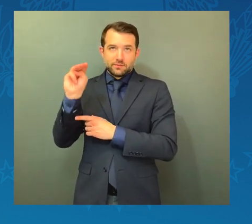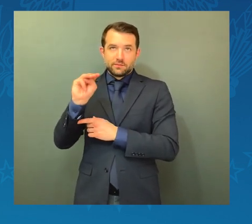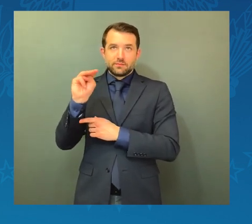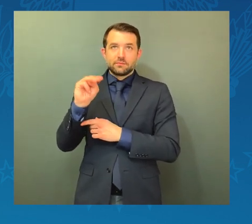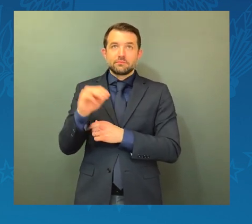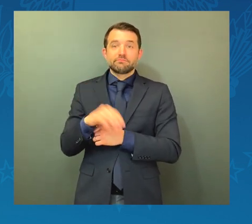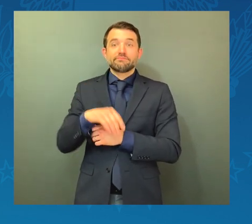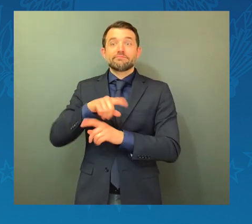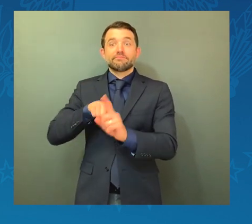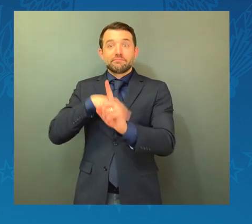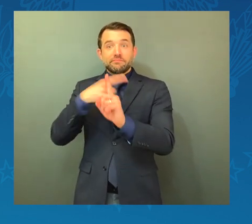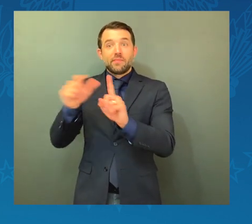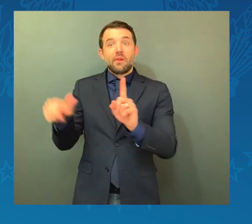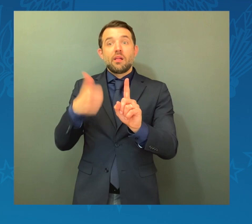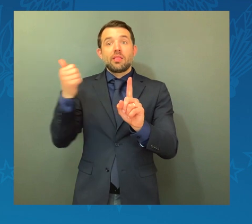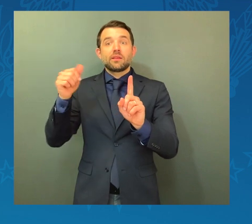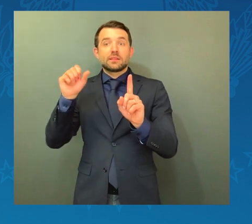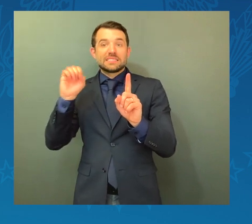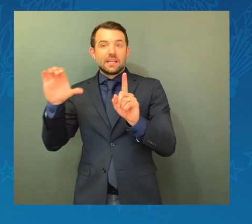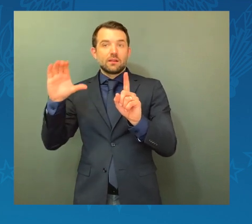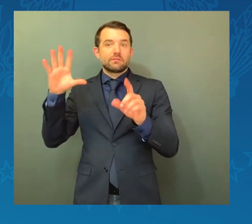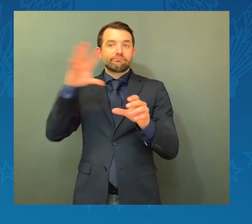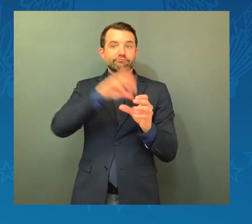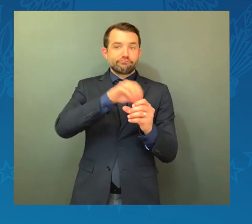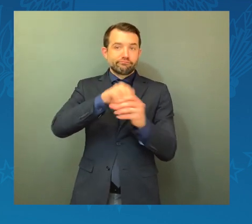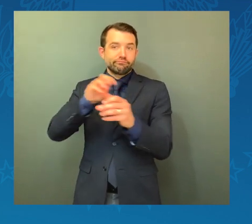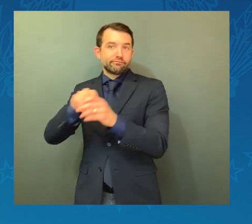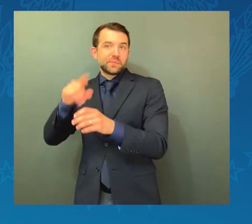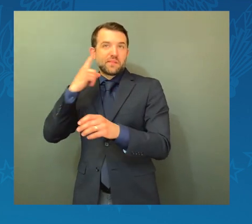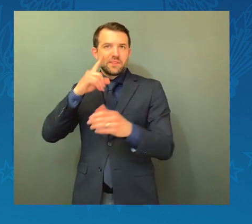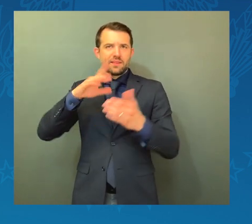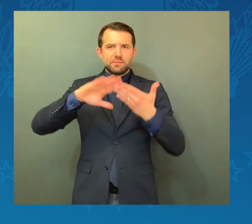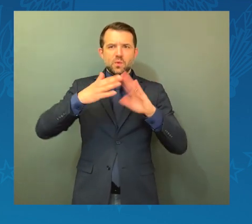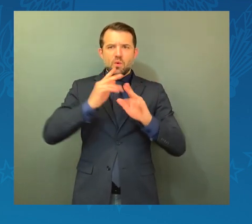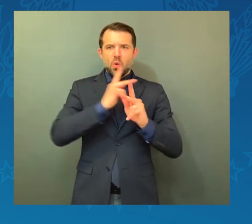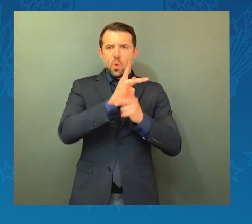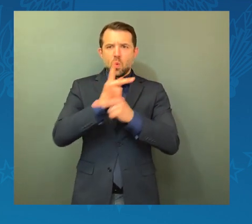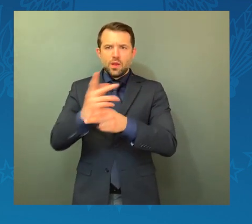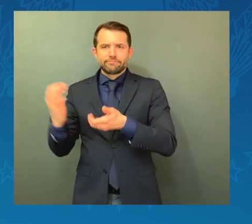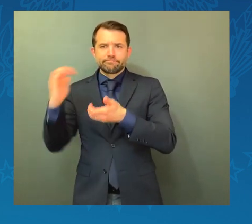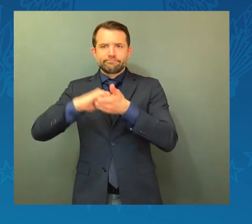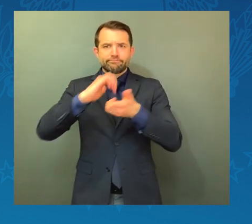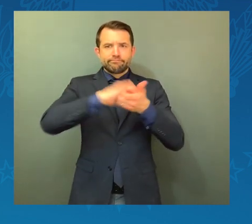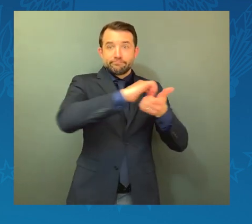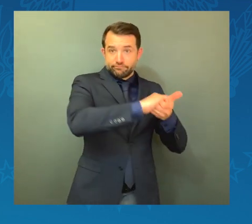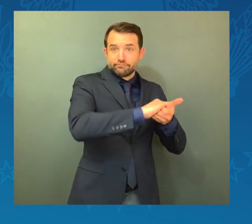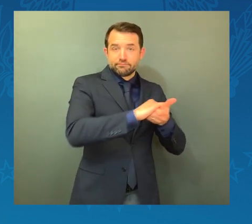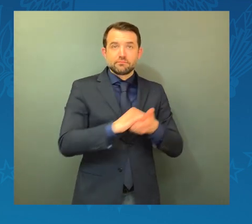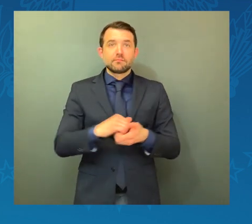So I'm going to offer a couple of examples. Back in 2011, the Small Business Administration launched